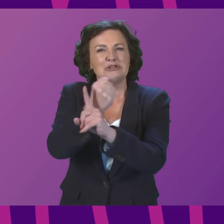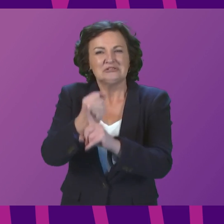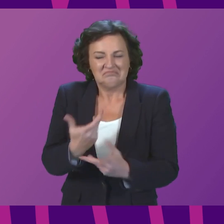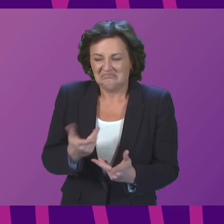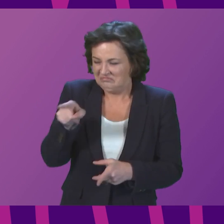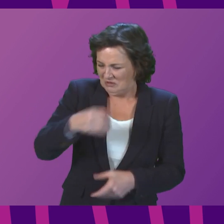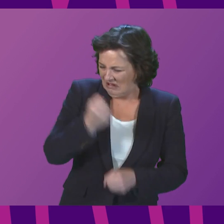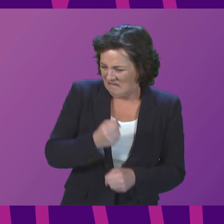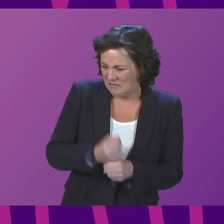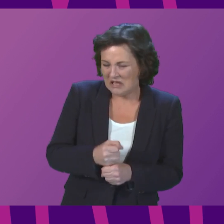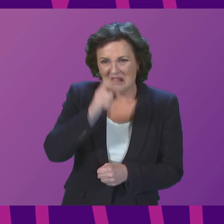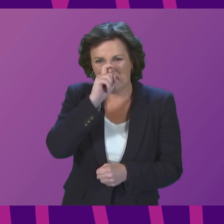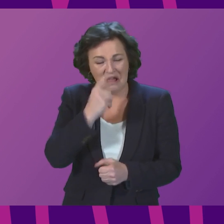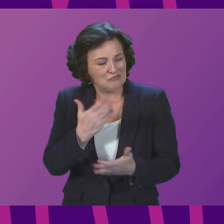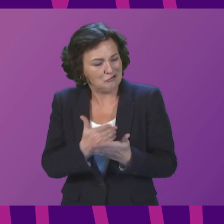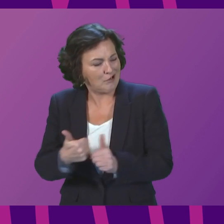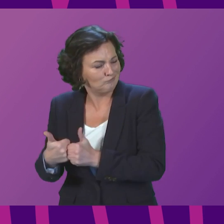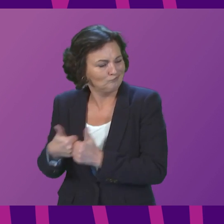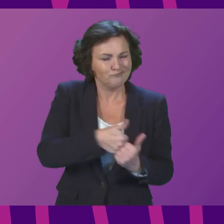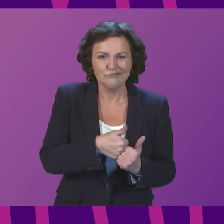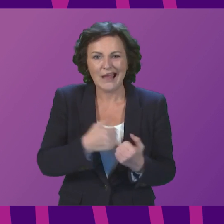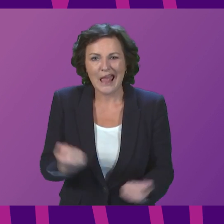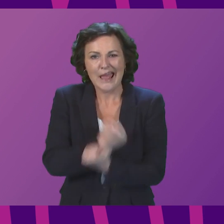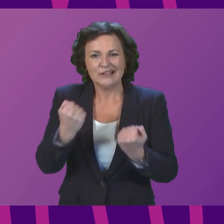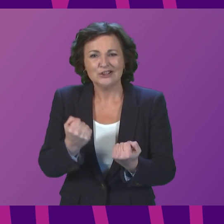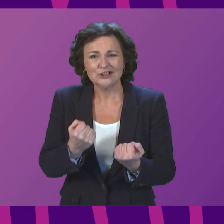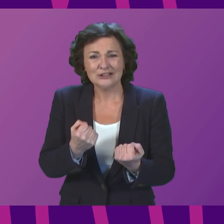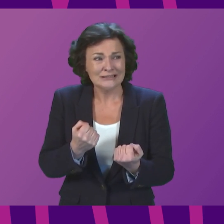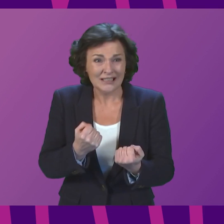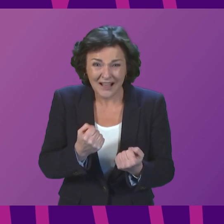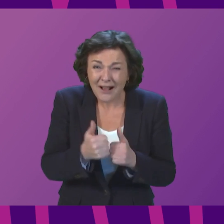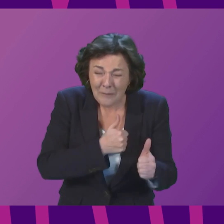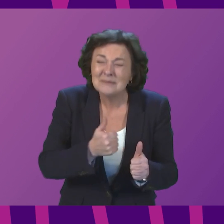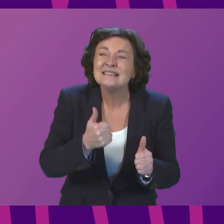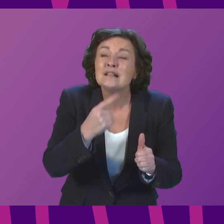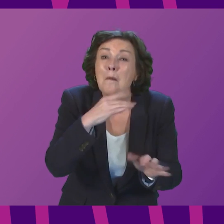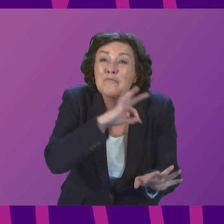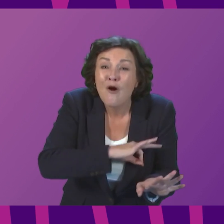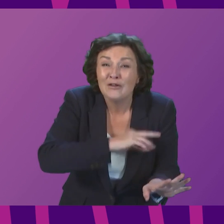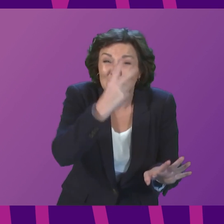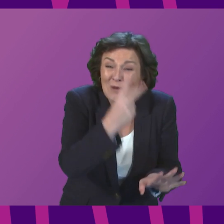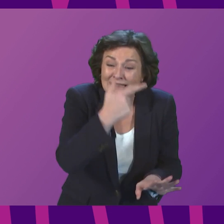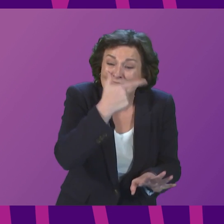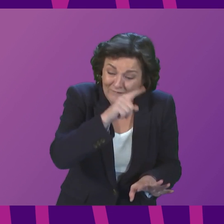It is a Government that stands with energy companies that make £27,000 a minute, not with people who are struggling to pay their bills.